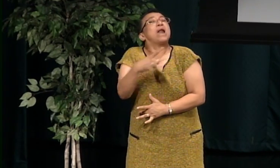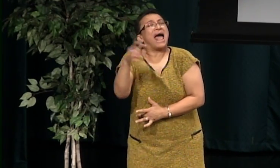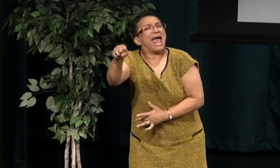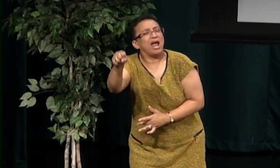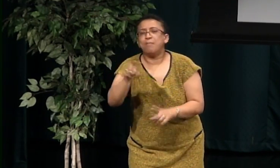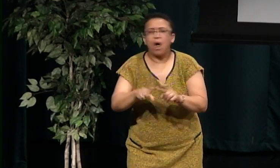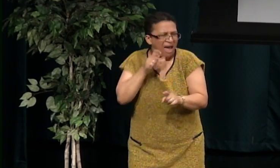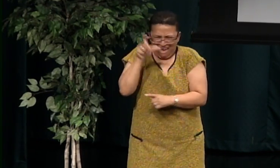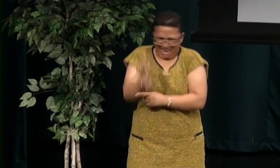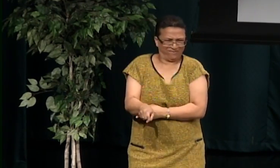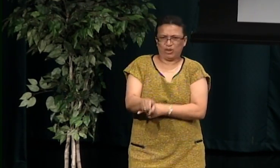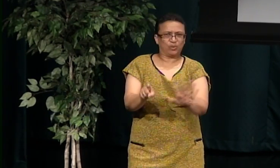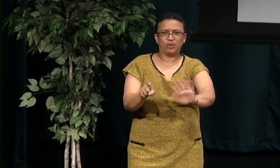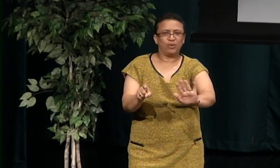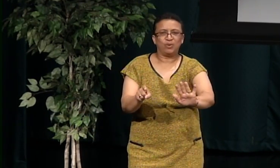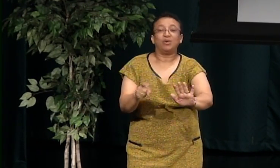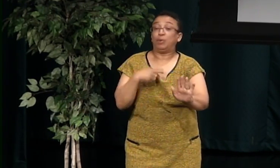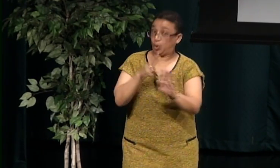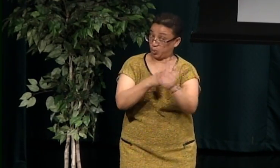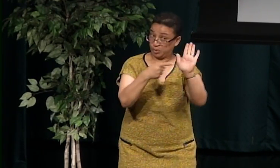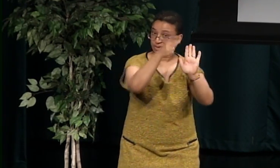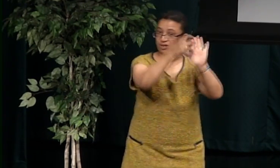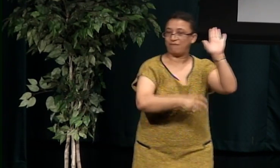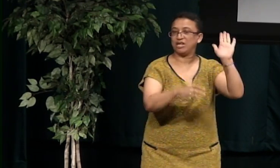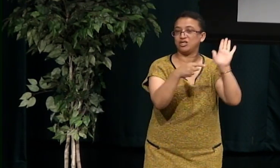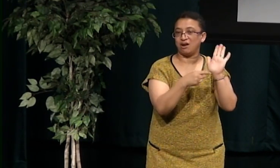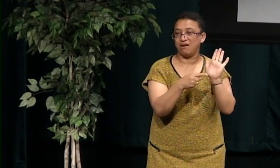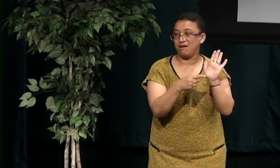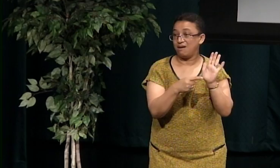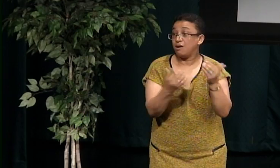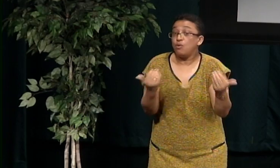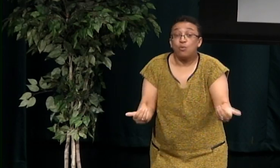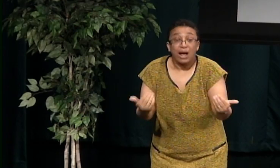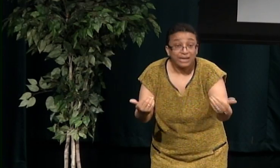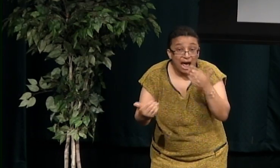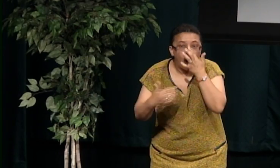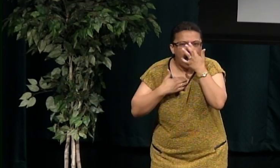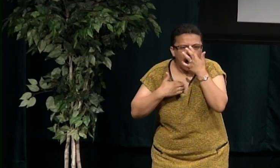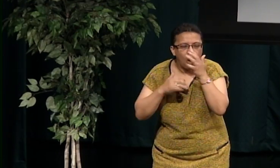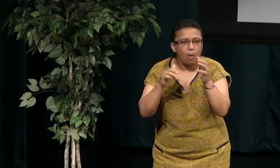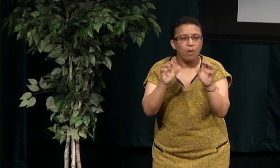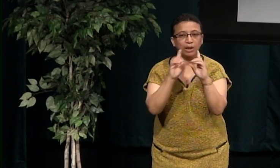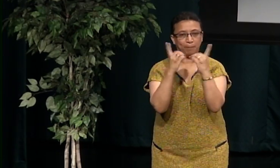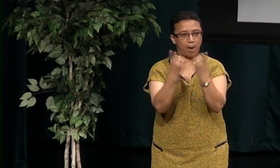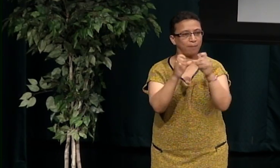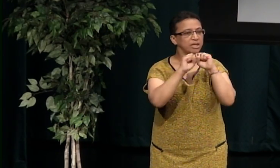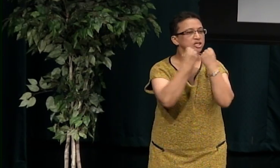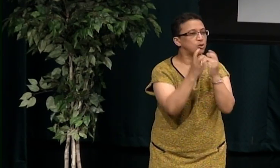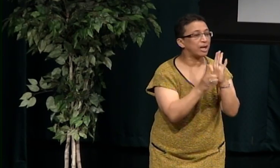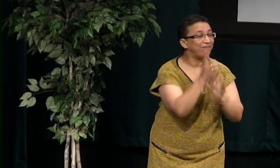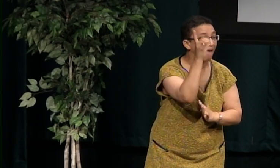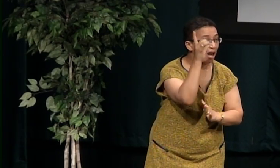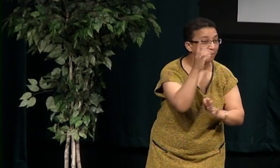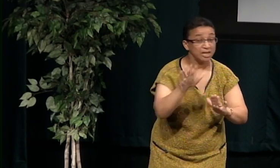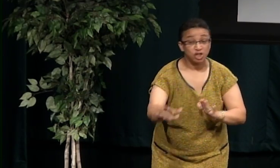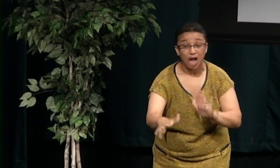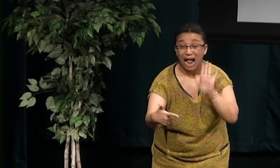don't even have to be there for ratification but we do have to use the conventions and help them understand what they're responsible for.